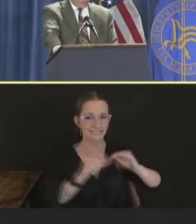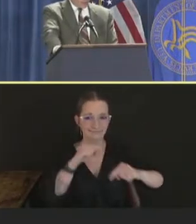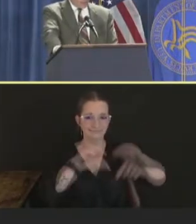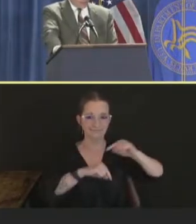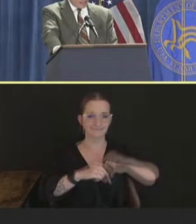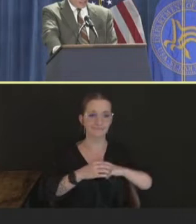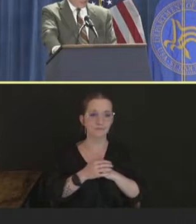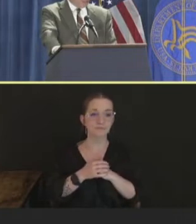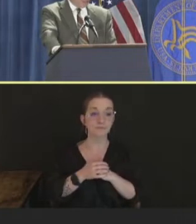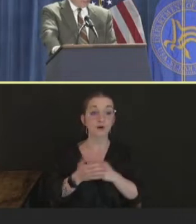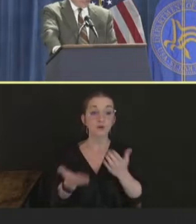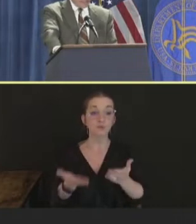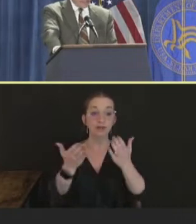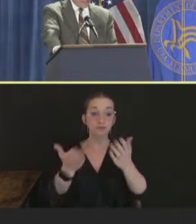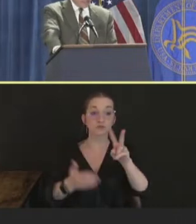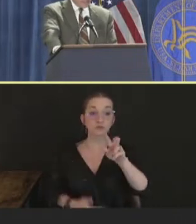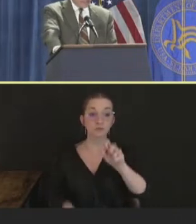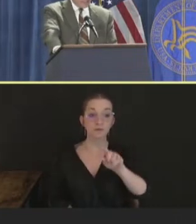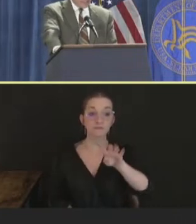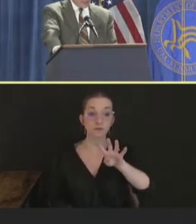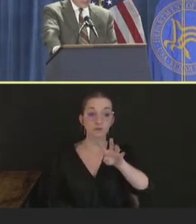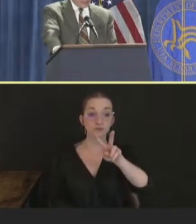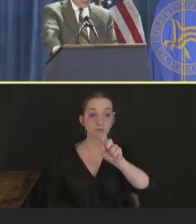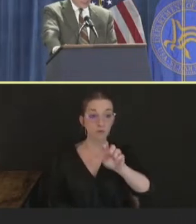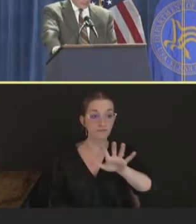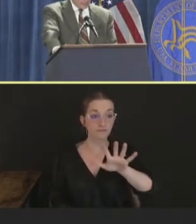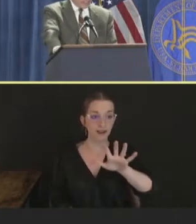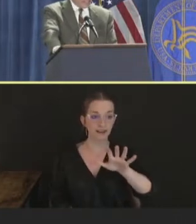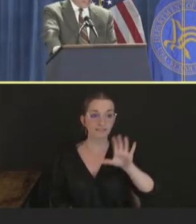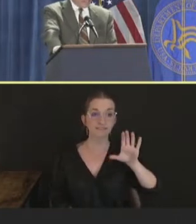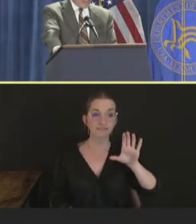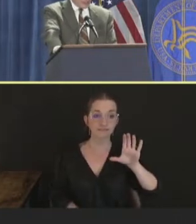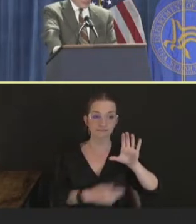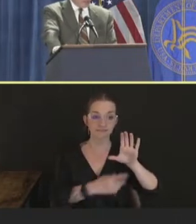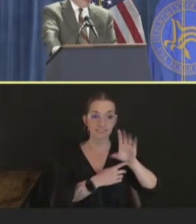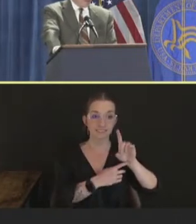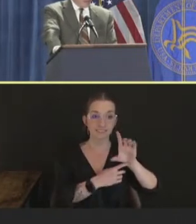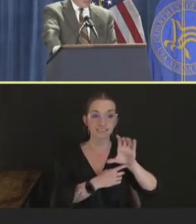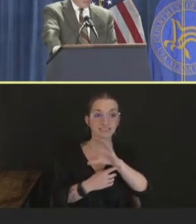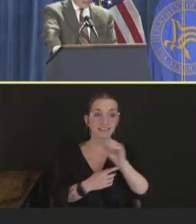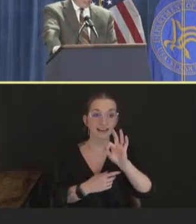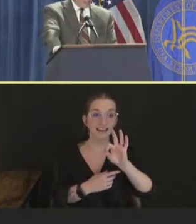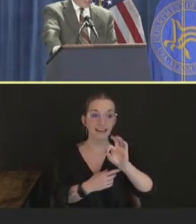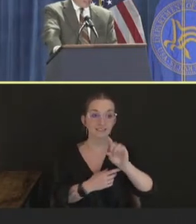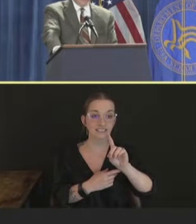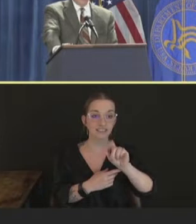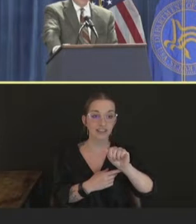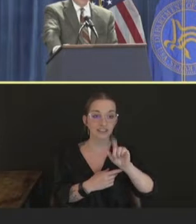You can see here CDC and FDA should increase the dissemination of vaccine safety and efficacy